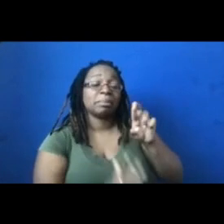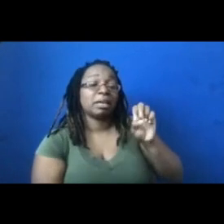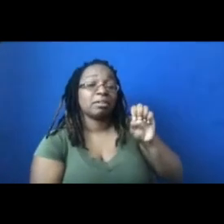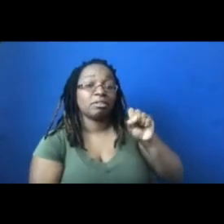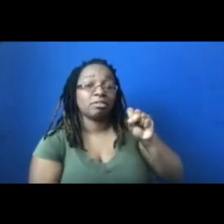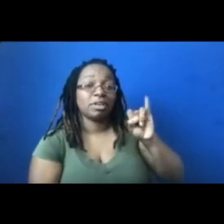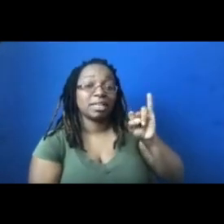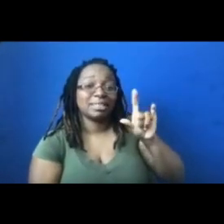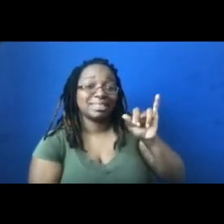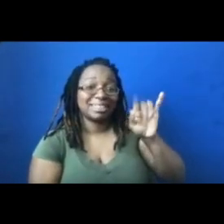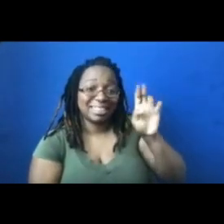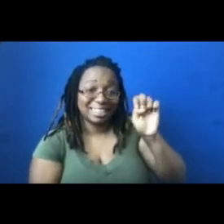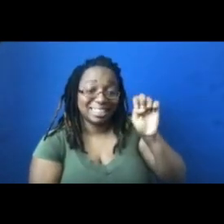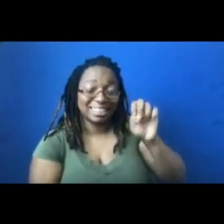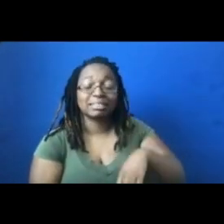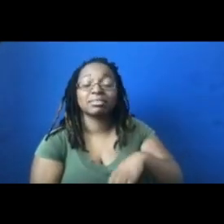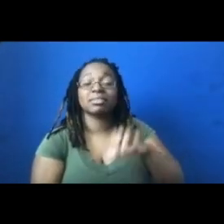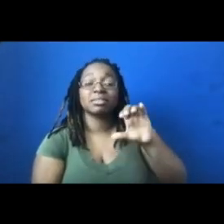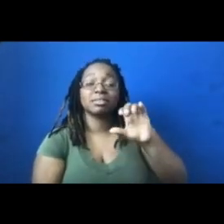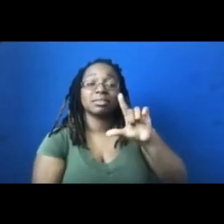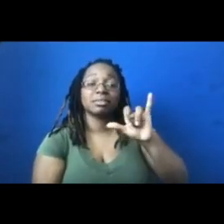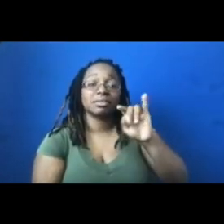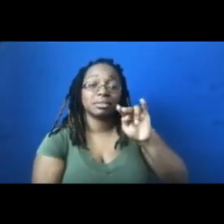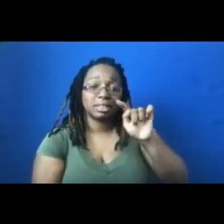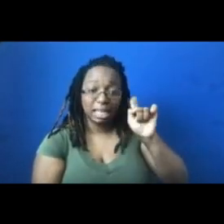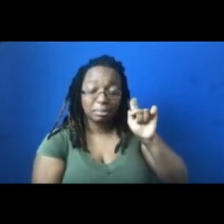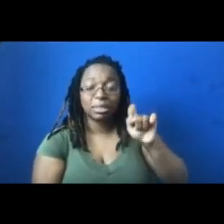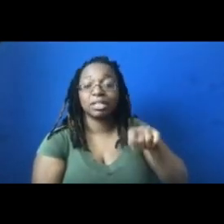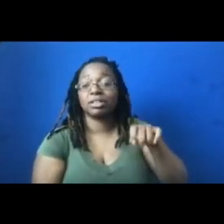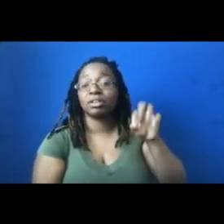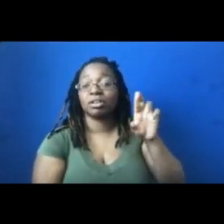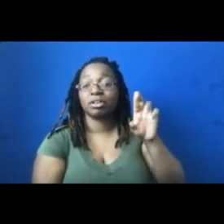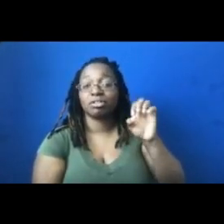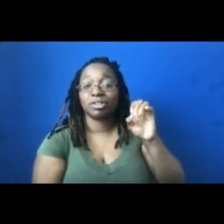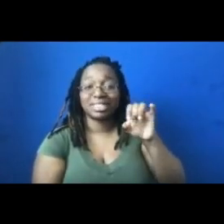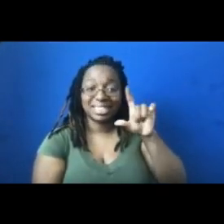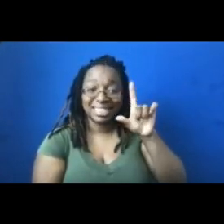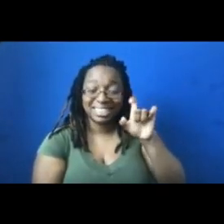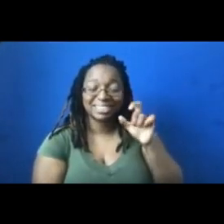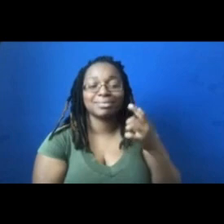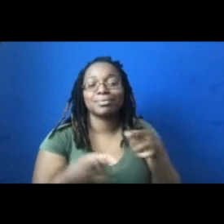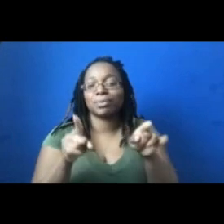resilience, and job roles that can enhance climate resilience.